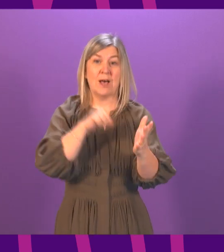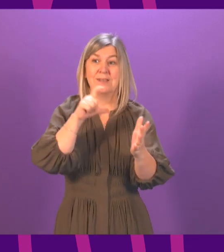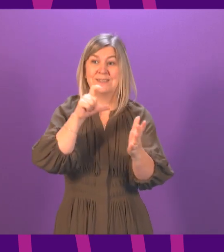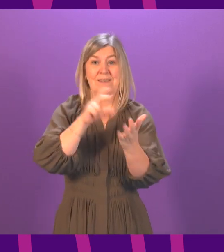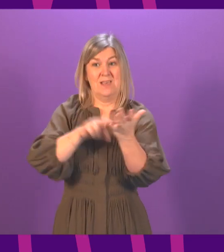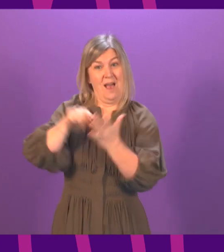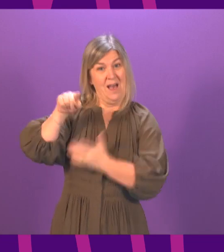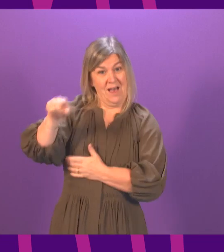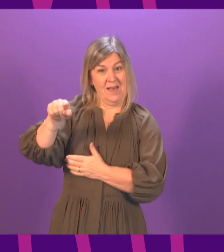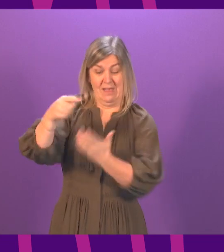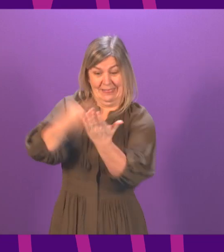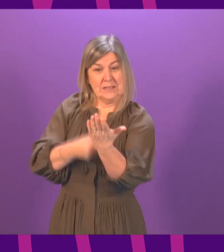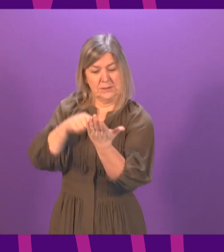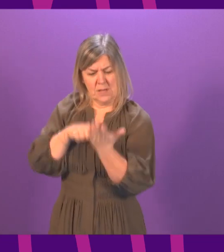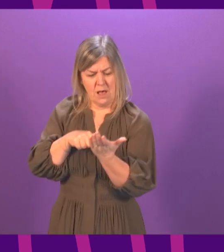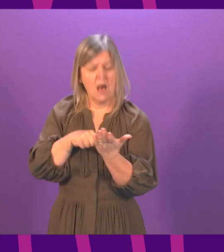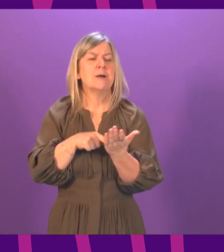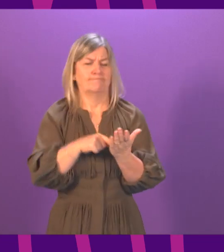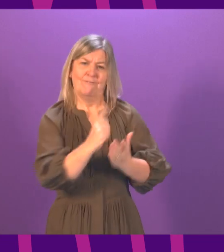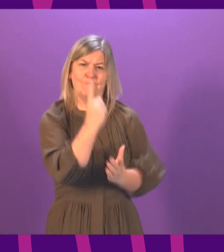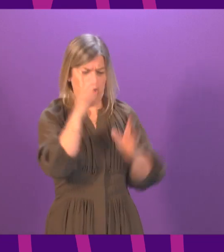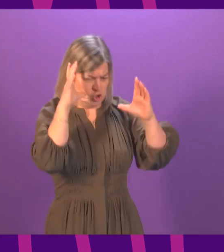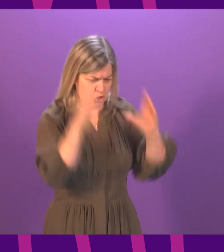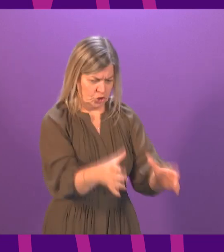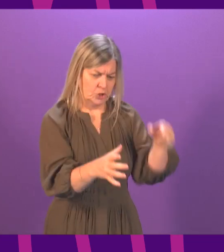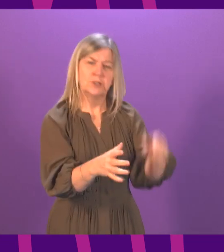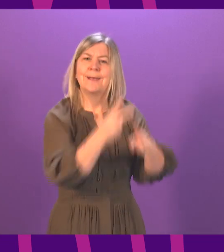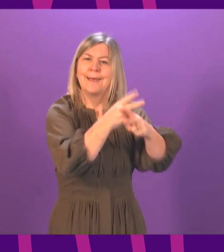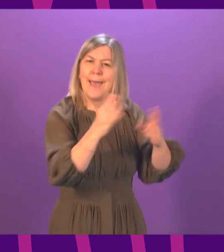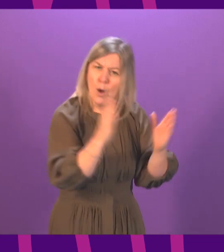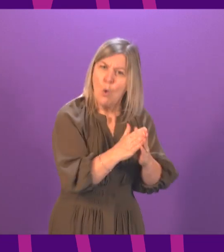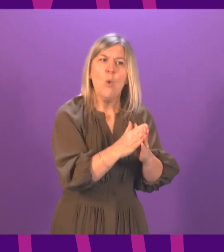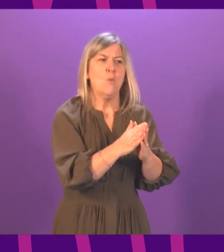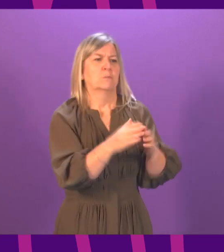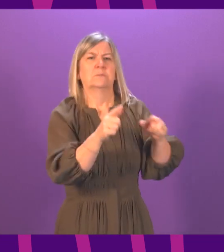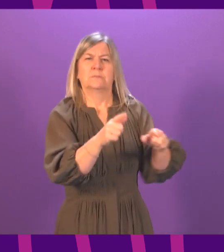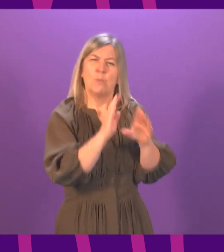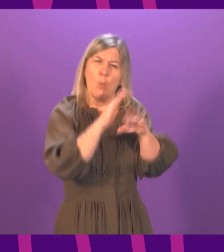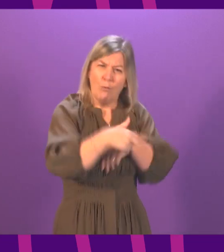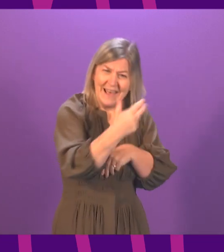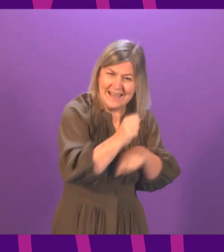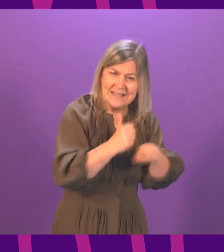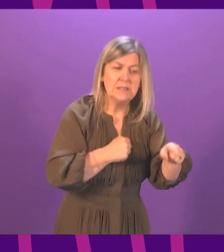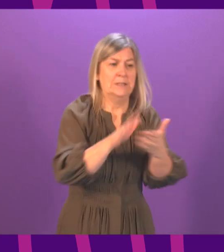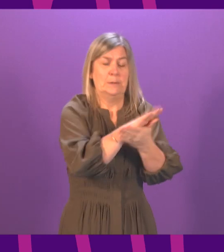seriously ill and dying from the virus. That is the approach that we will continue to take. Let me take the opportunity to thank those, including GPs,